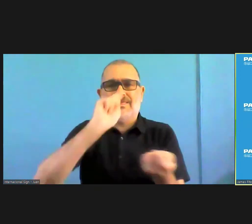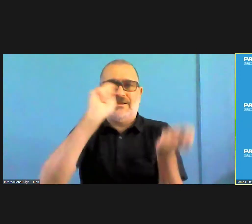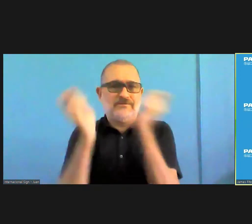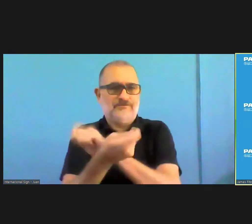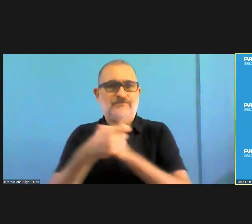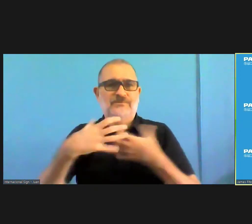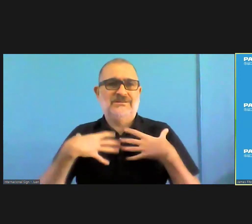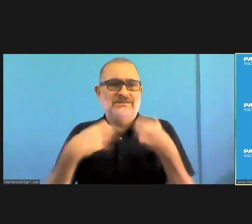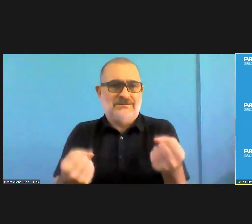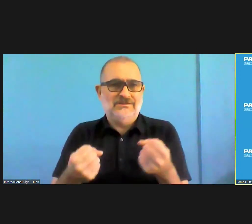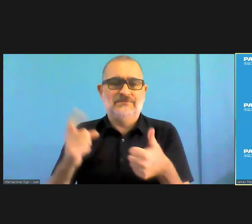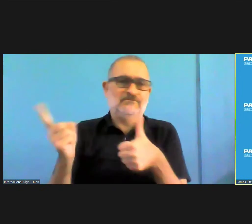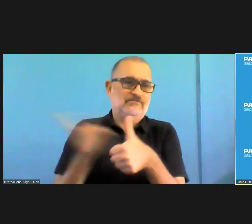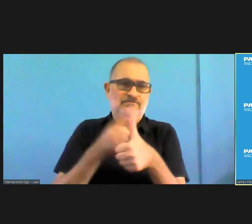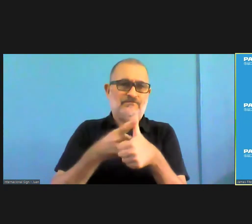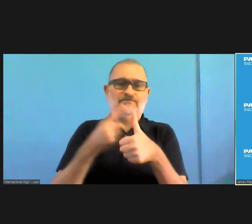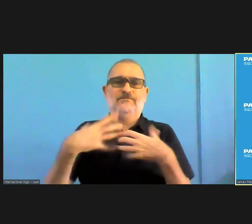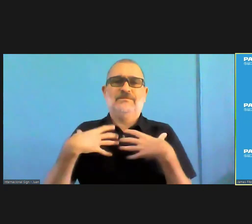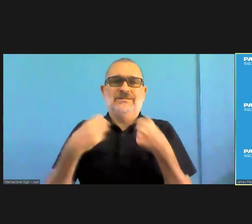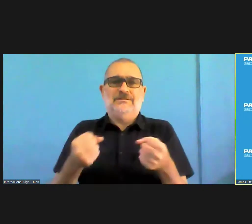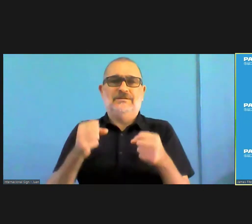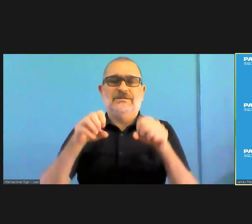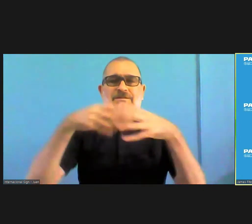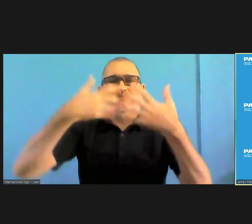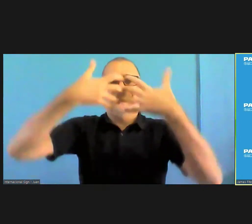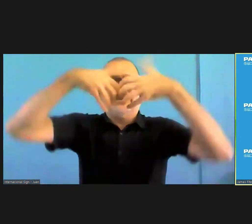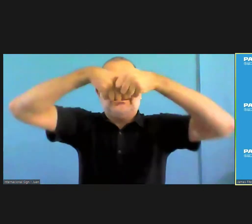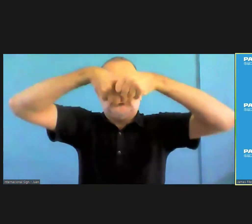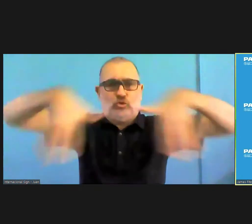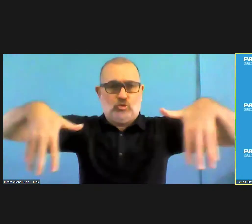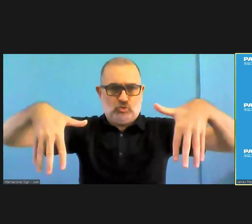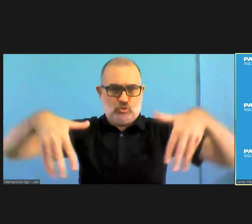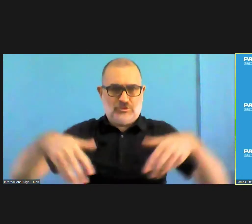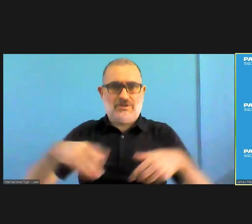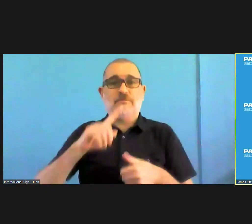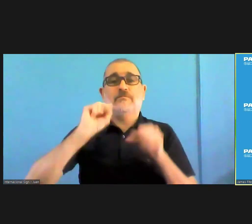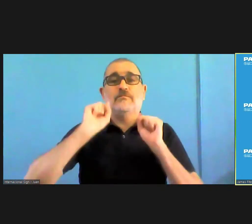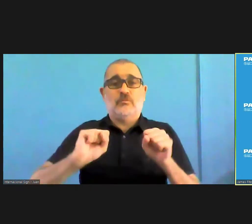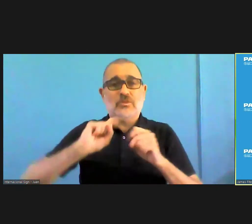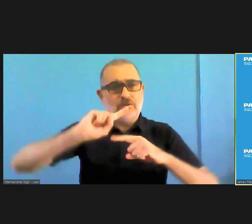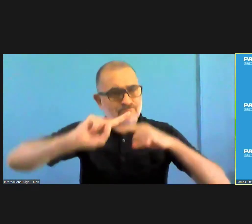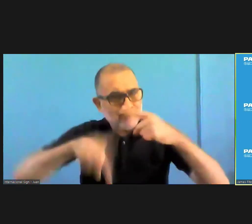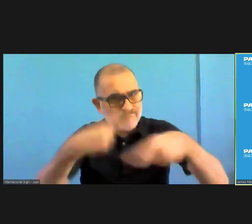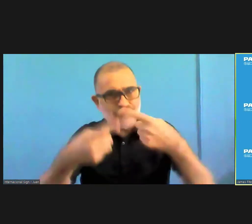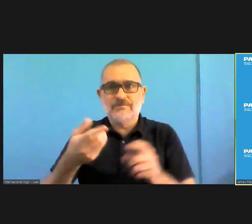recuperate public health gains, and sustain them, and allow us to retake the path